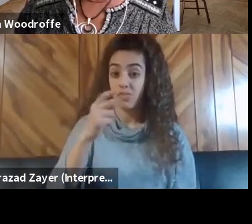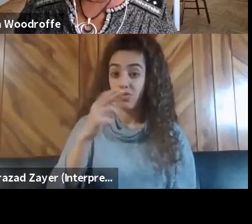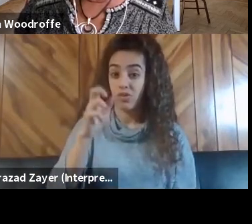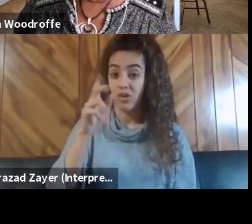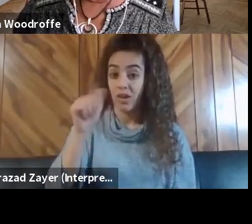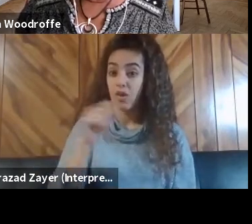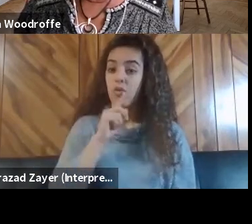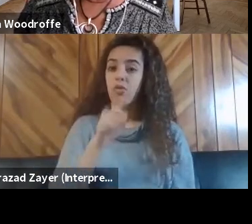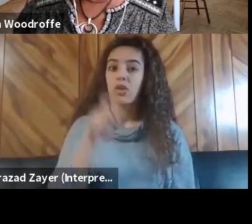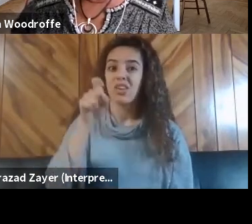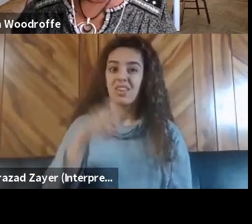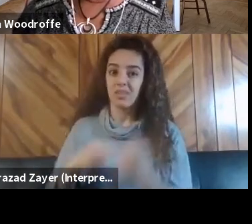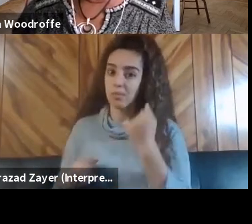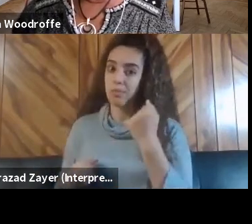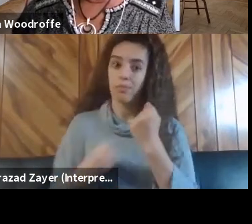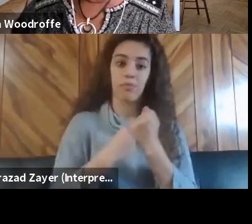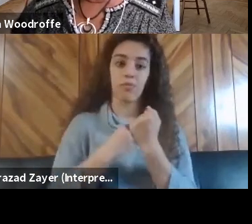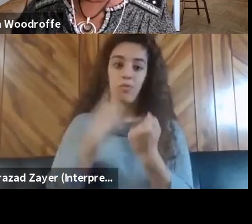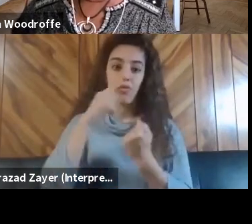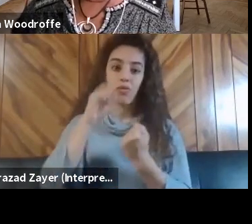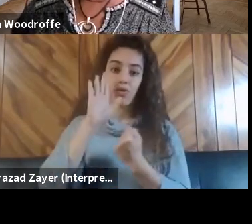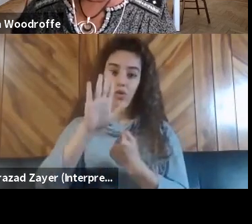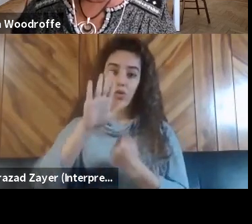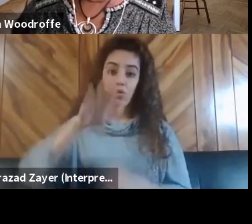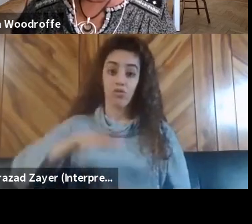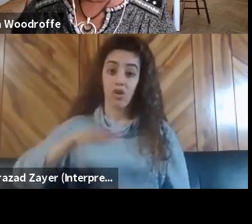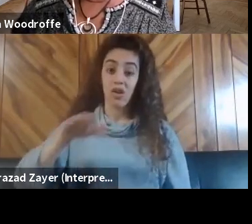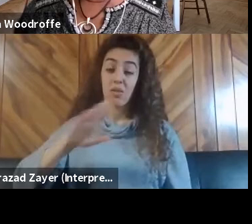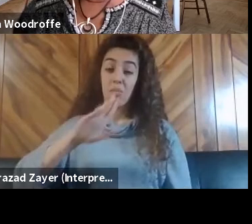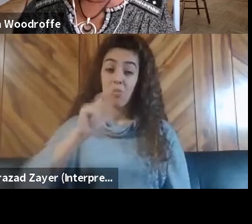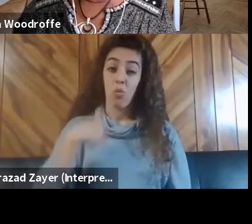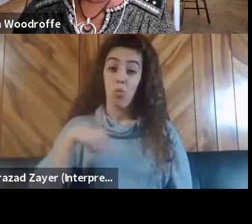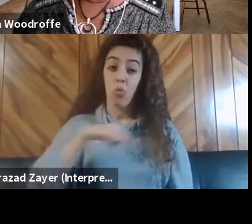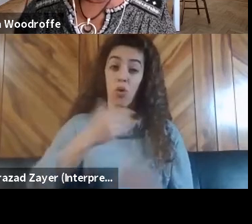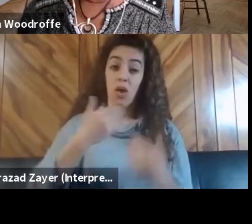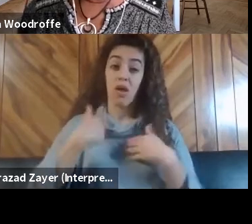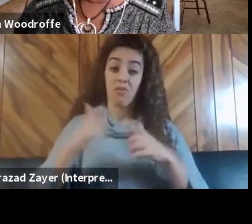a much bigger fight How do we change the